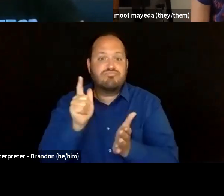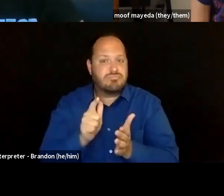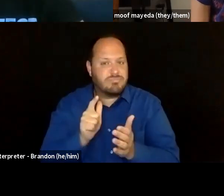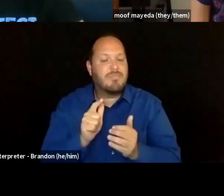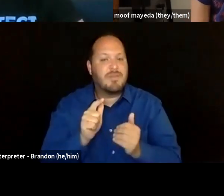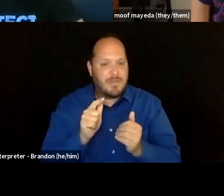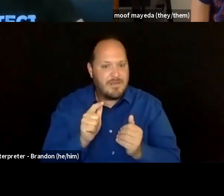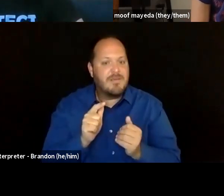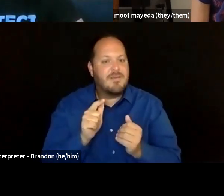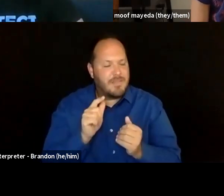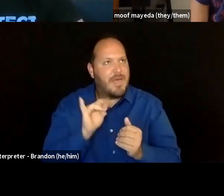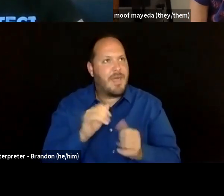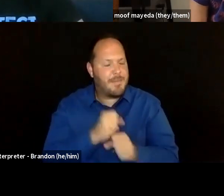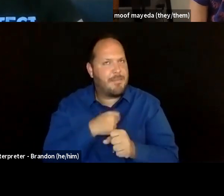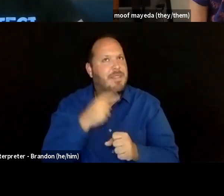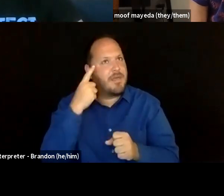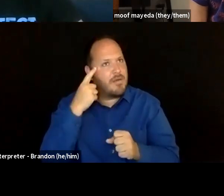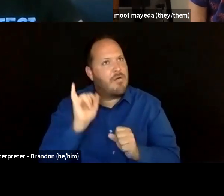never celebrated Pride.